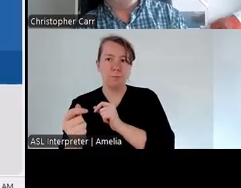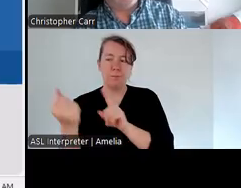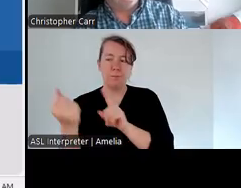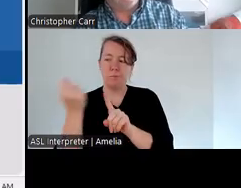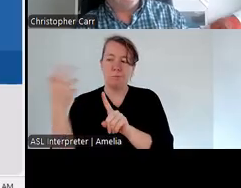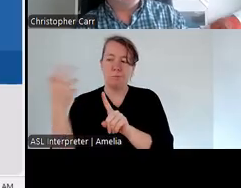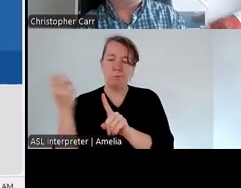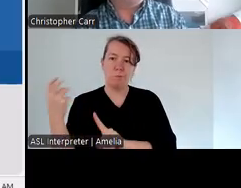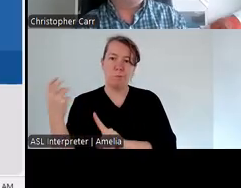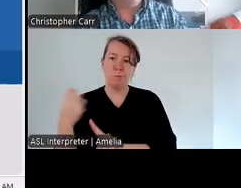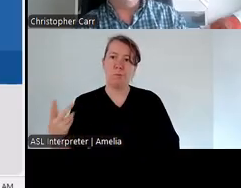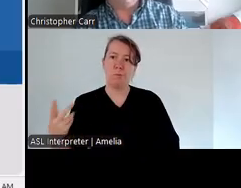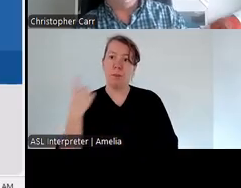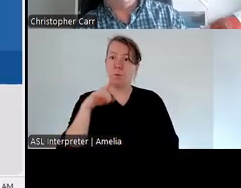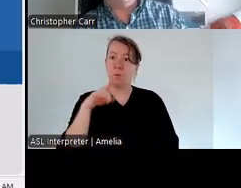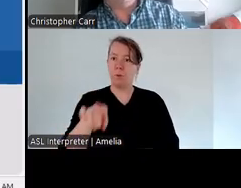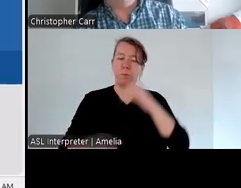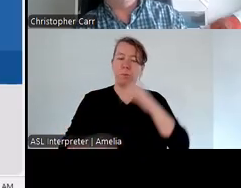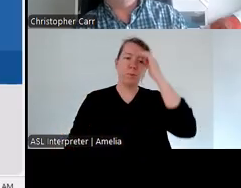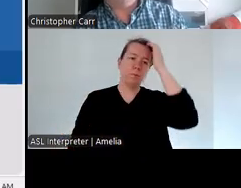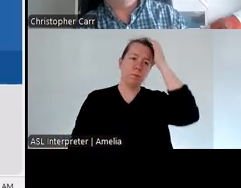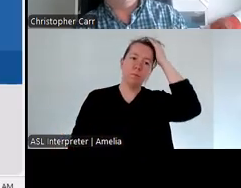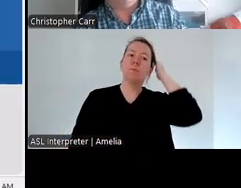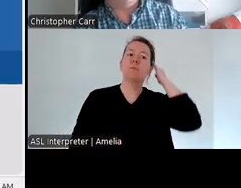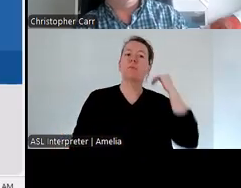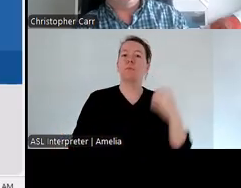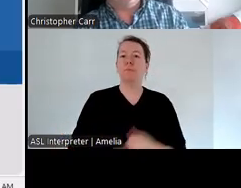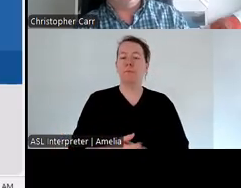And, you know, right now, the previewer has about six languages here.